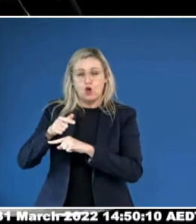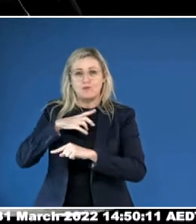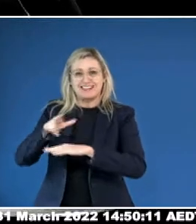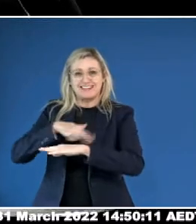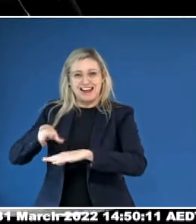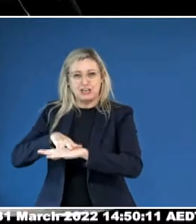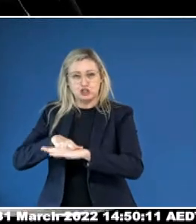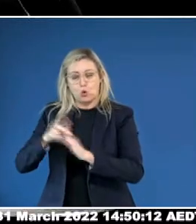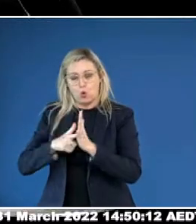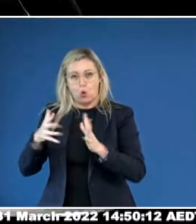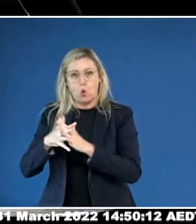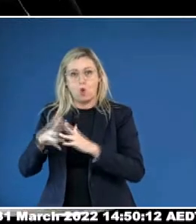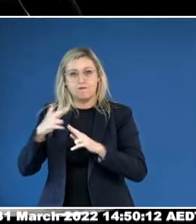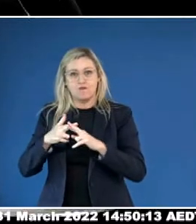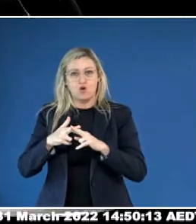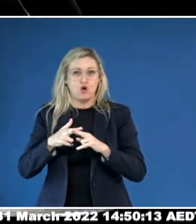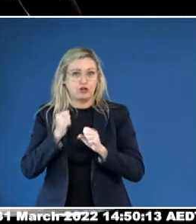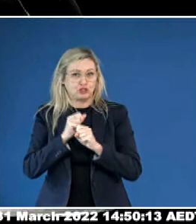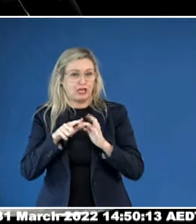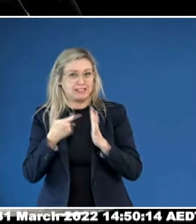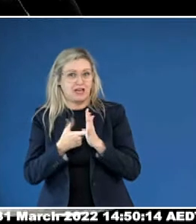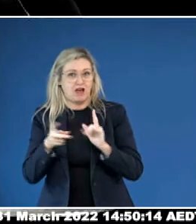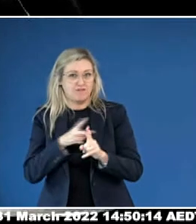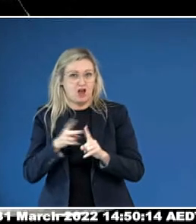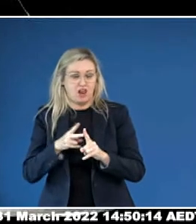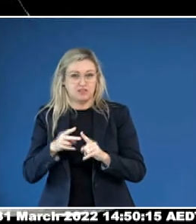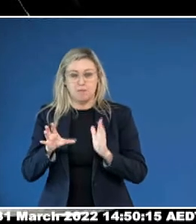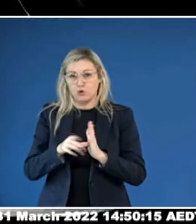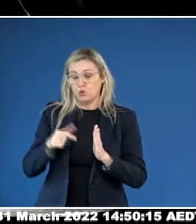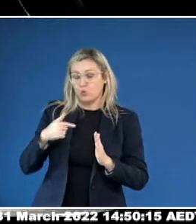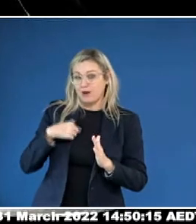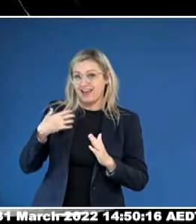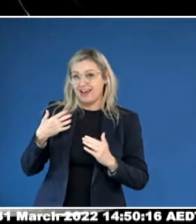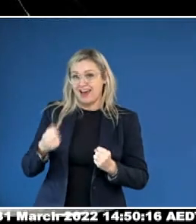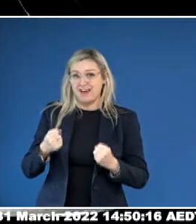Because if you think about it, we have eight different - you know, states and territories